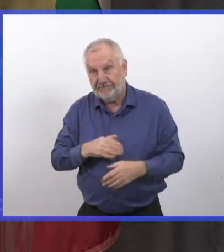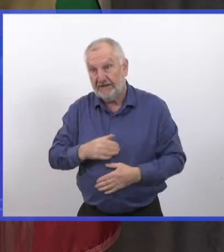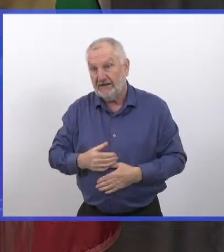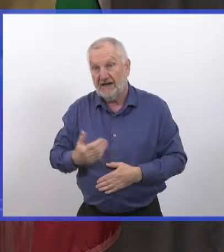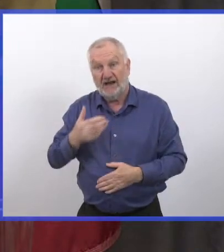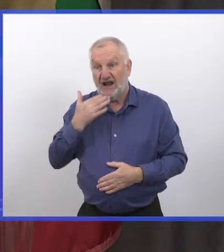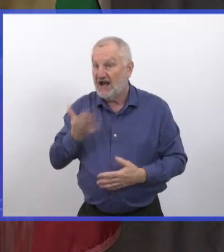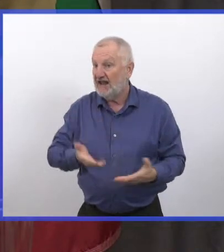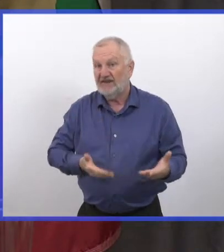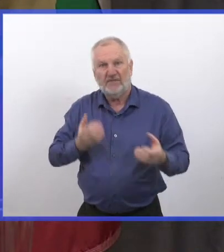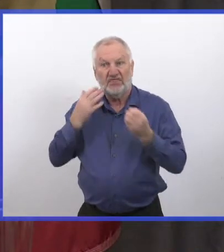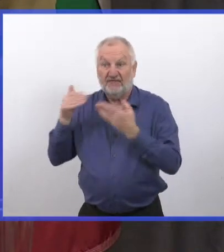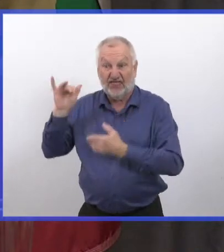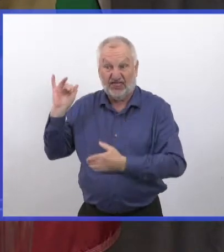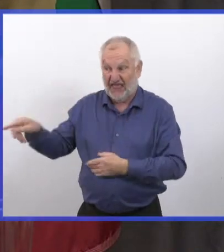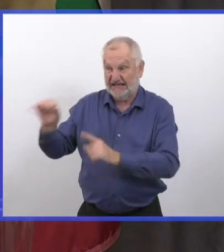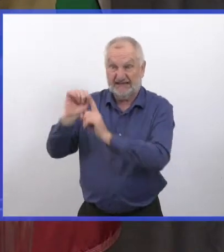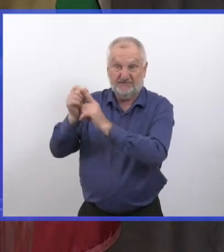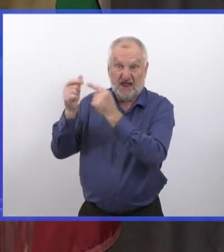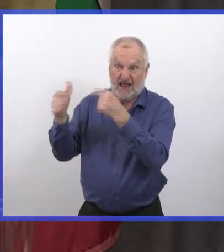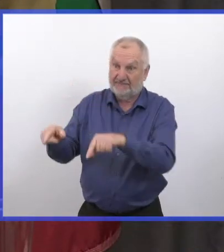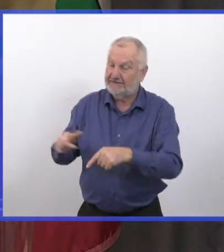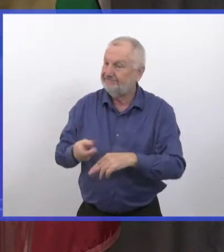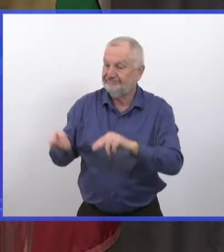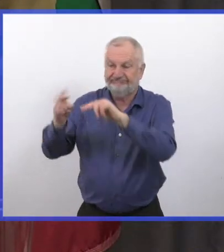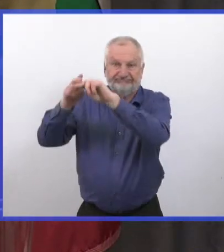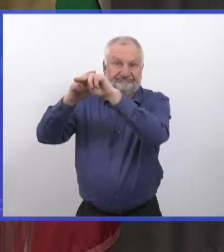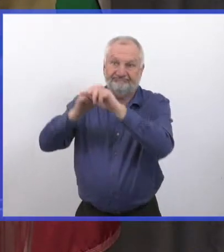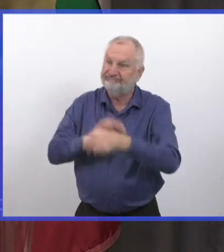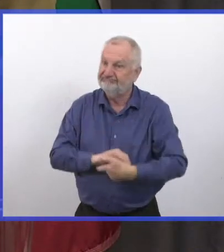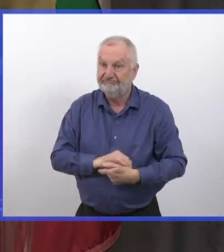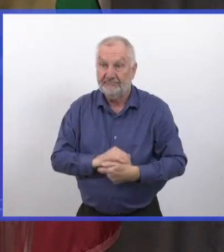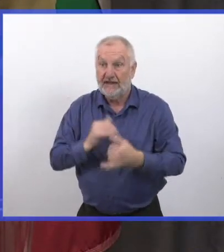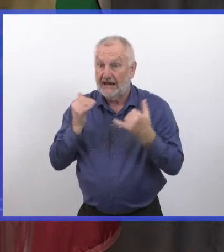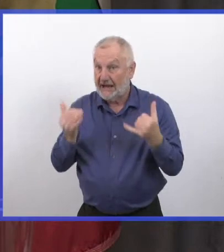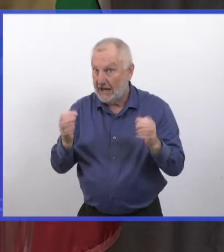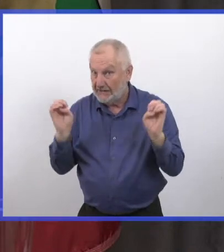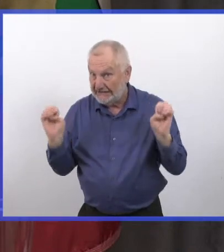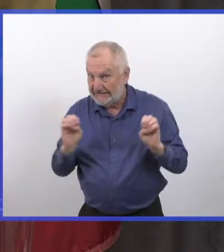Merci beaucoup. Nous avons tant appris. Thank you.